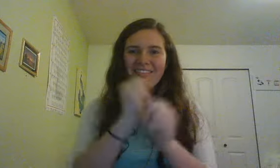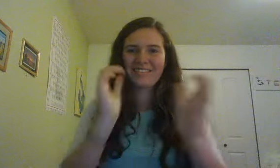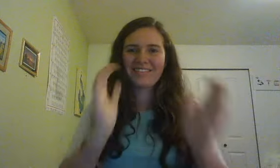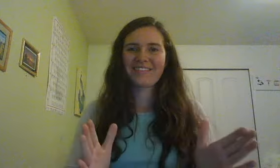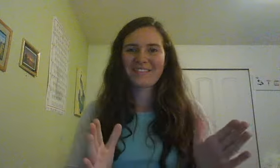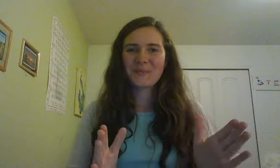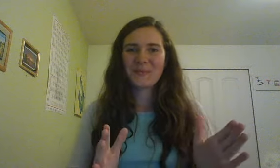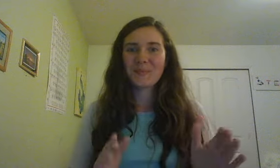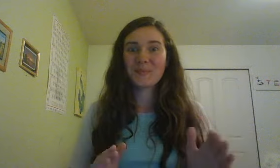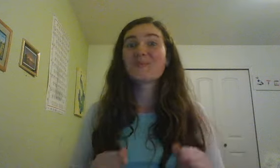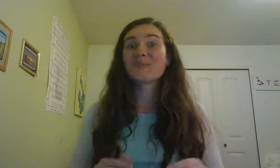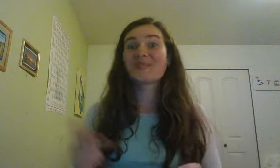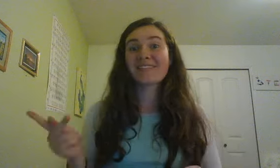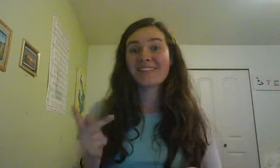No longer cobblers will we be."